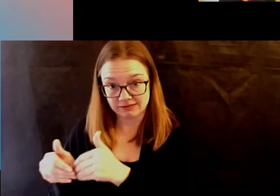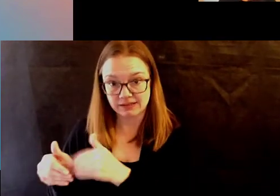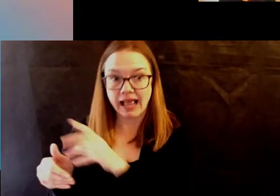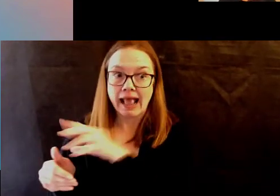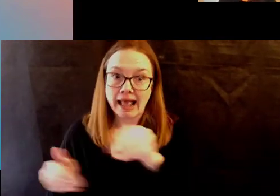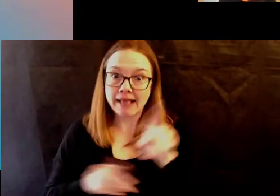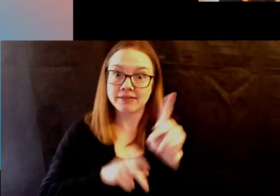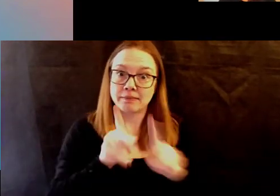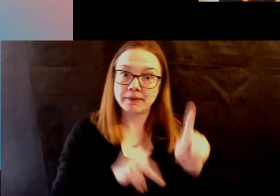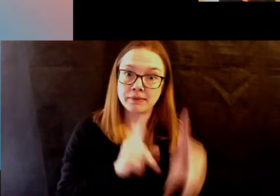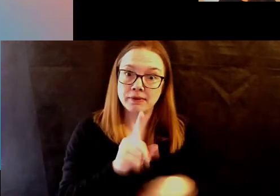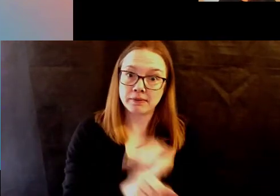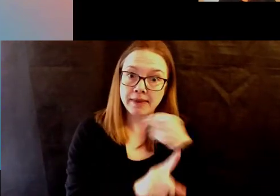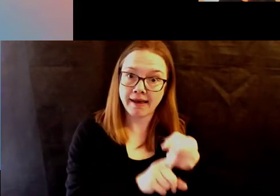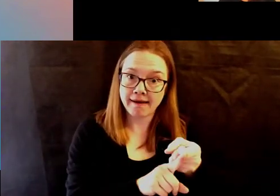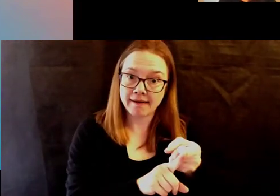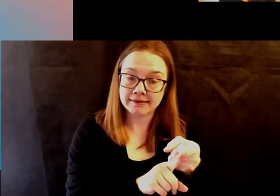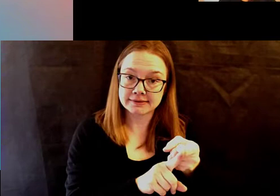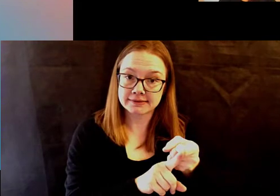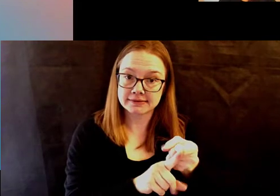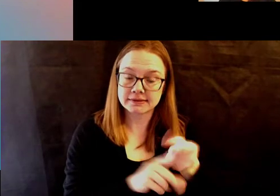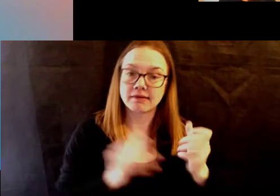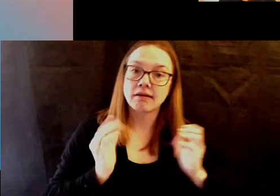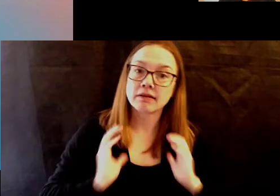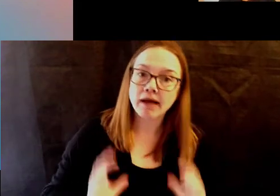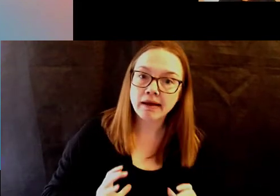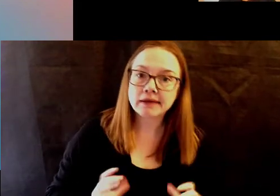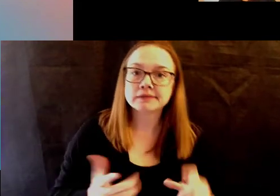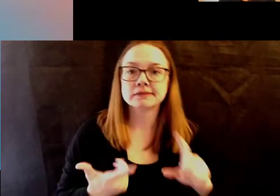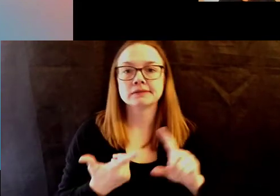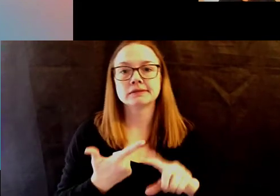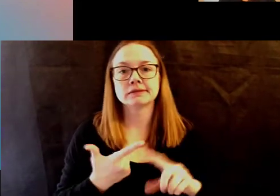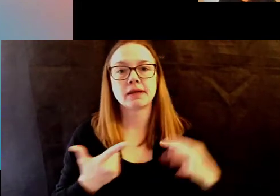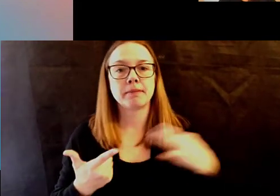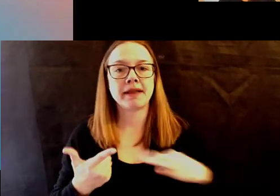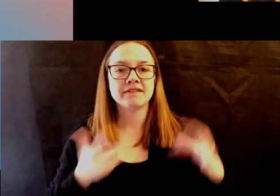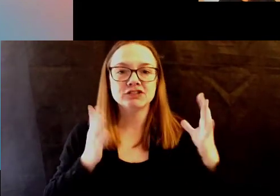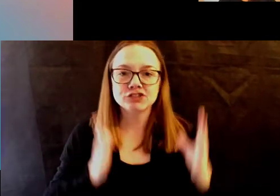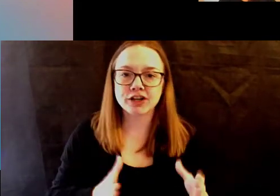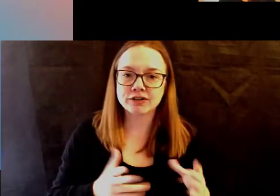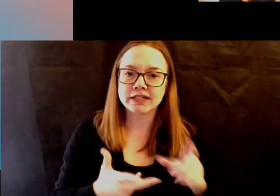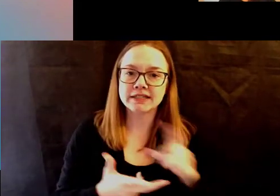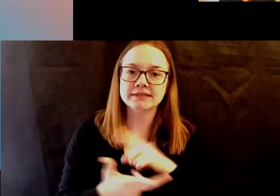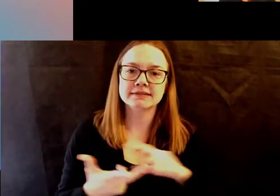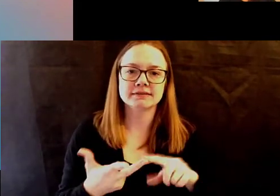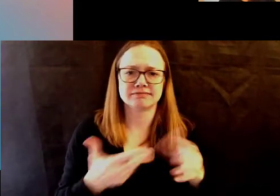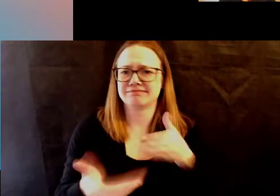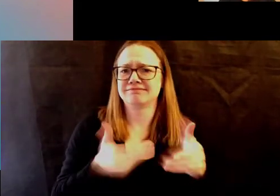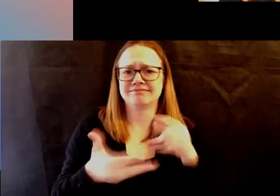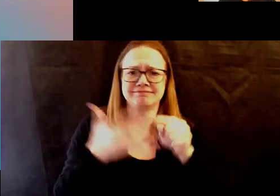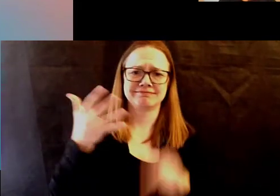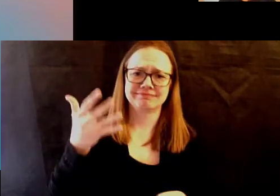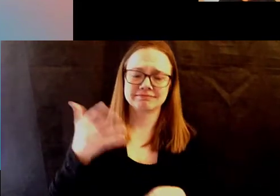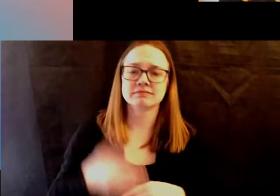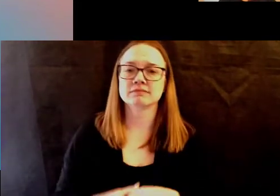the finance, the beneficiaries whoever it may be. And it's the same in state boards